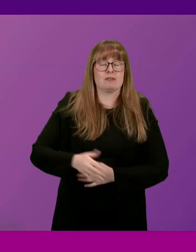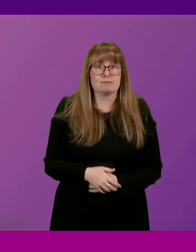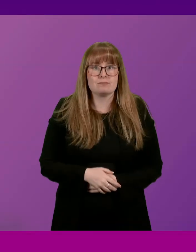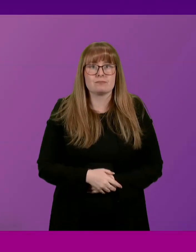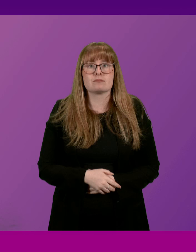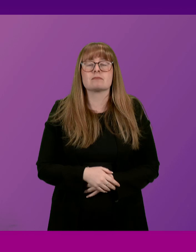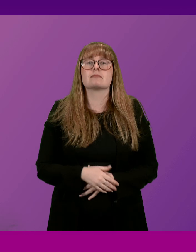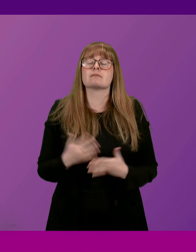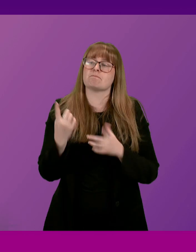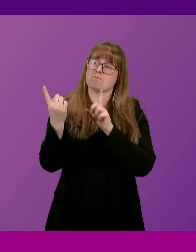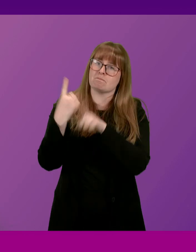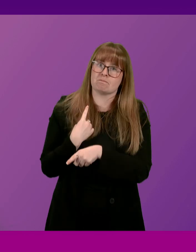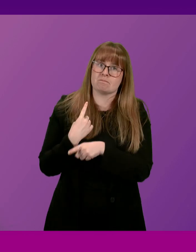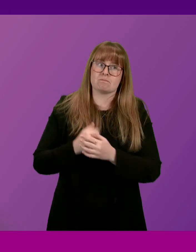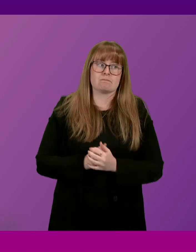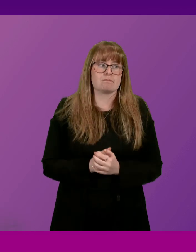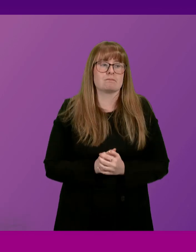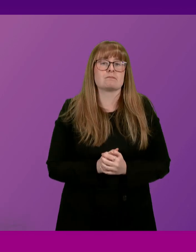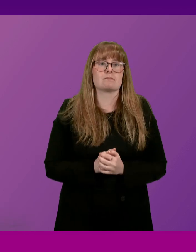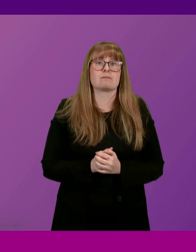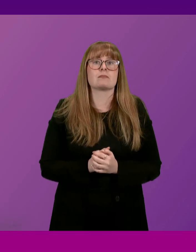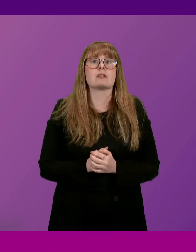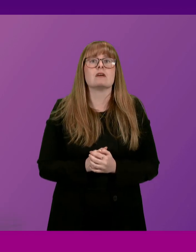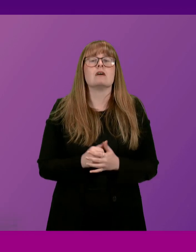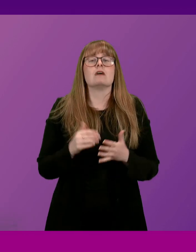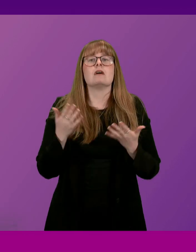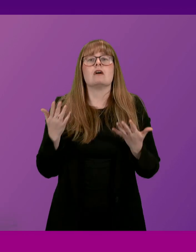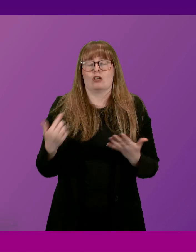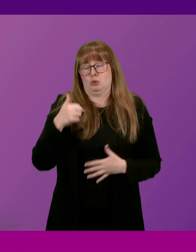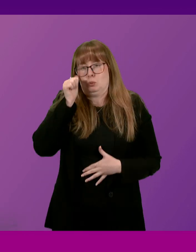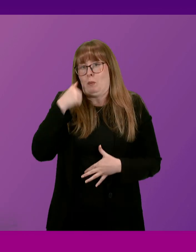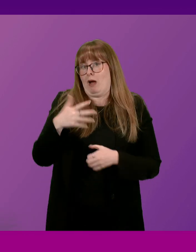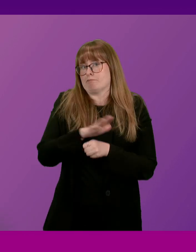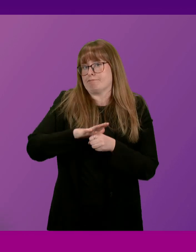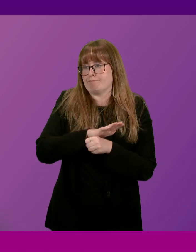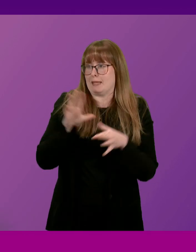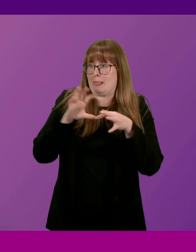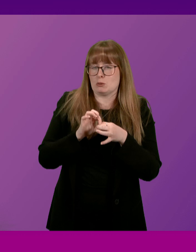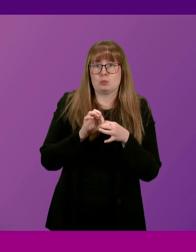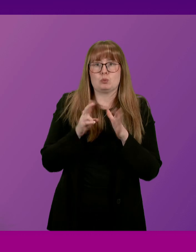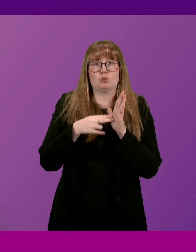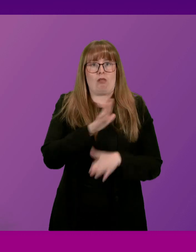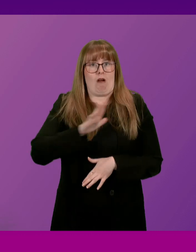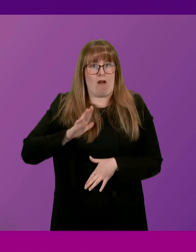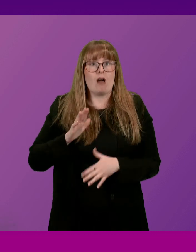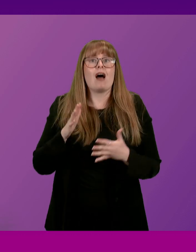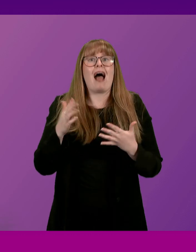There were a number of points made there. Mr Sarwar knows my position on the nuclear deterrent—I do not believe that nuclear weapons